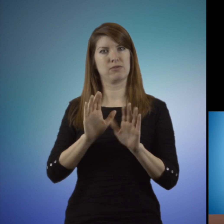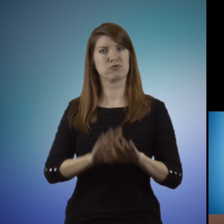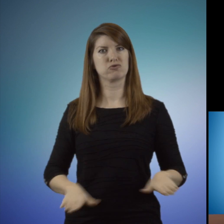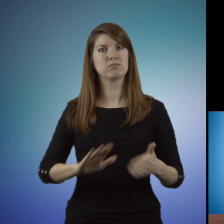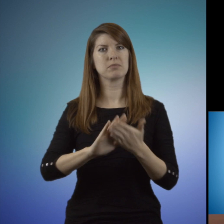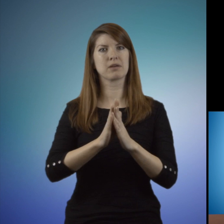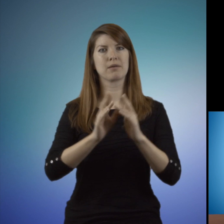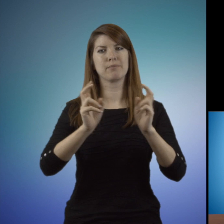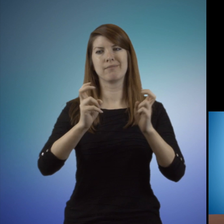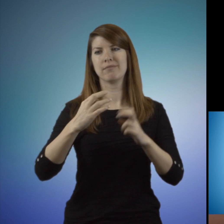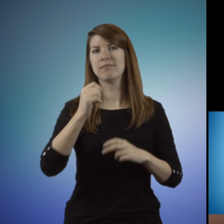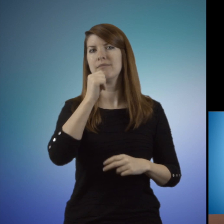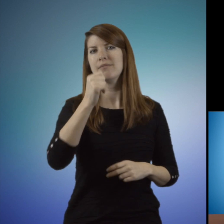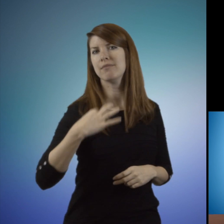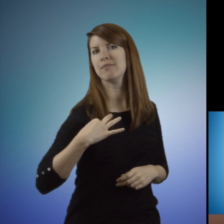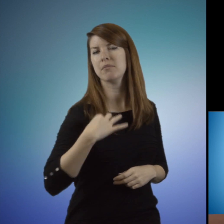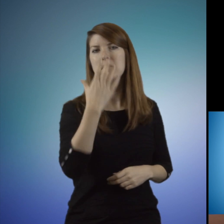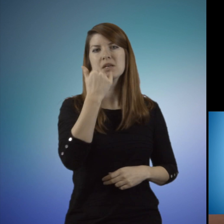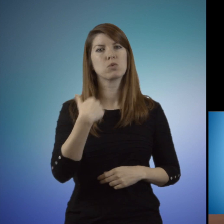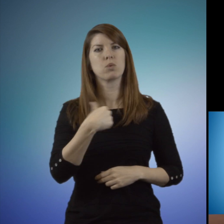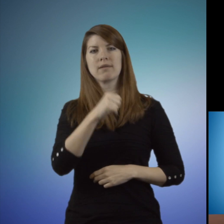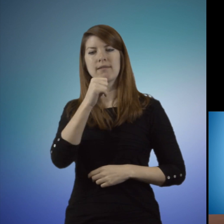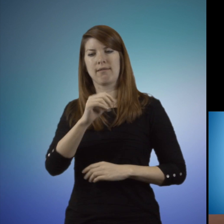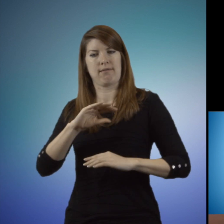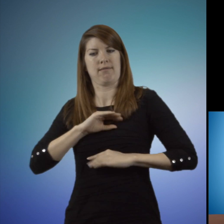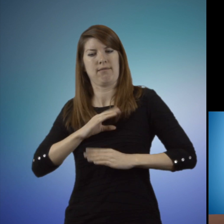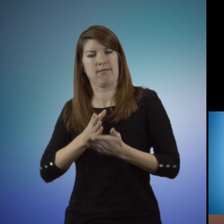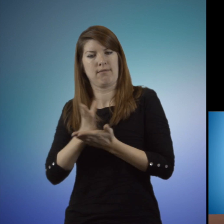because we didn't do sufficient assessment at this transition point.